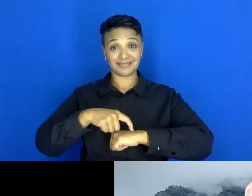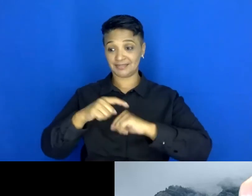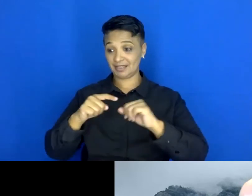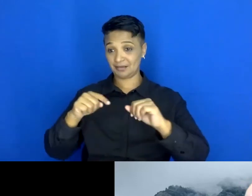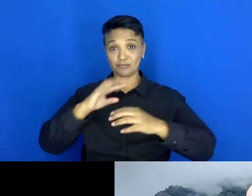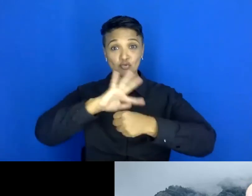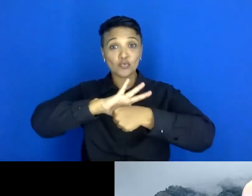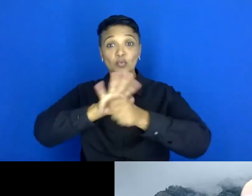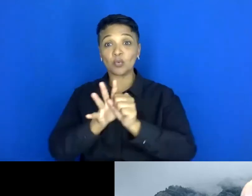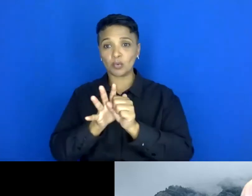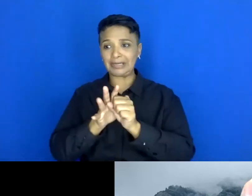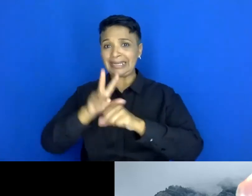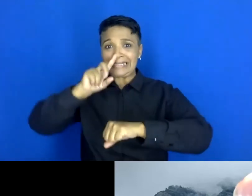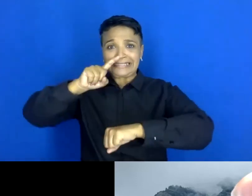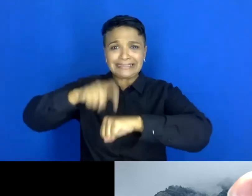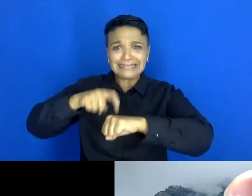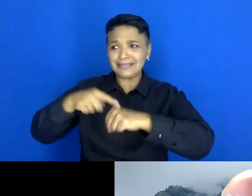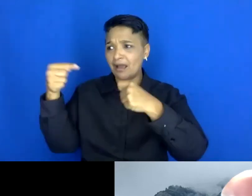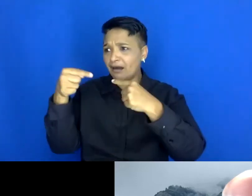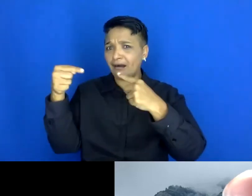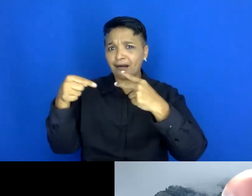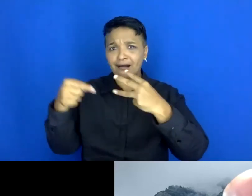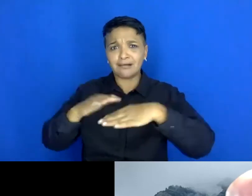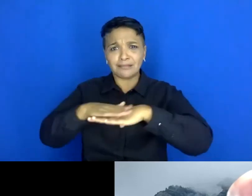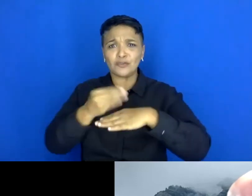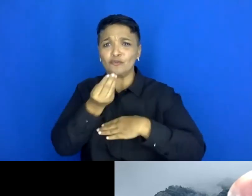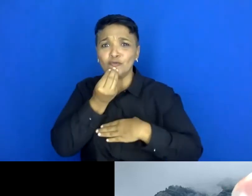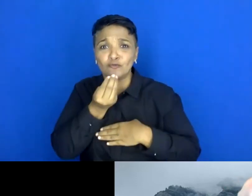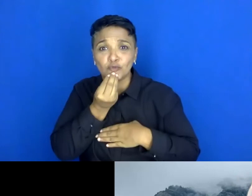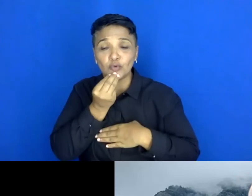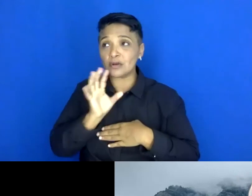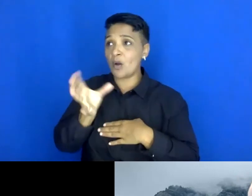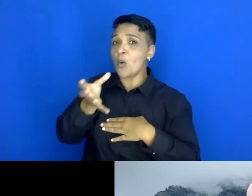there were significant barriers to meeting basic needs of food water sanitation housing